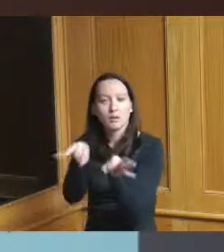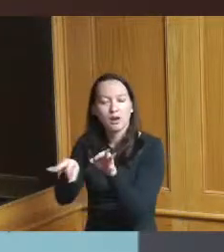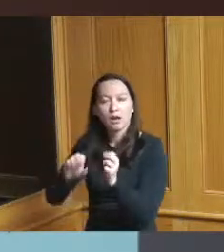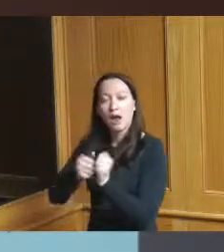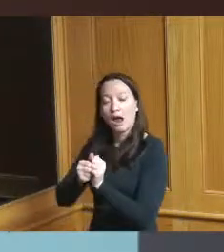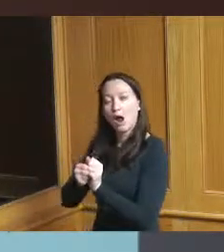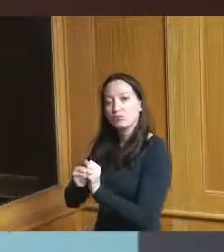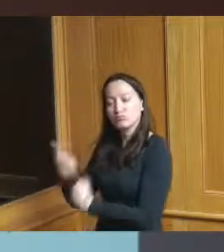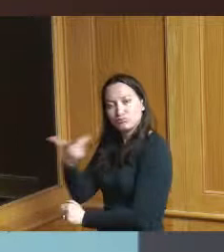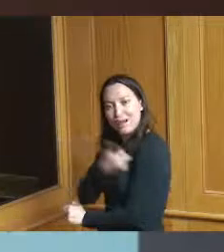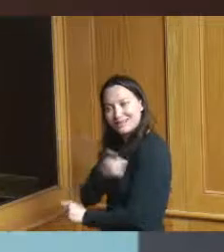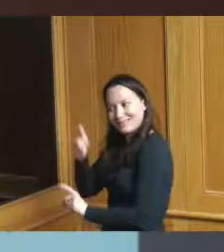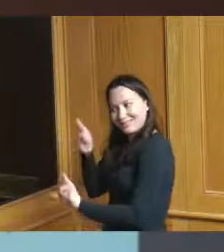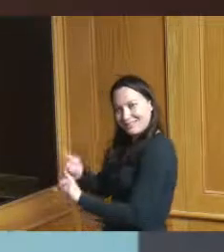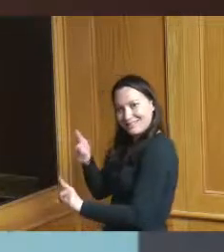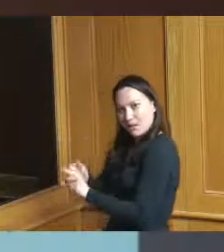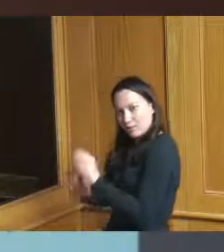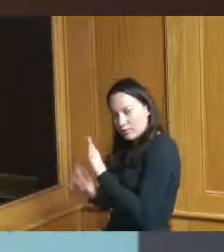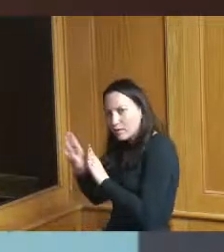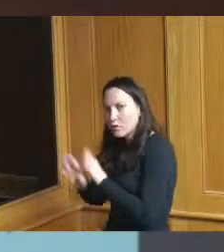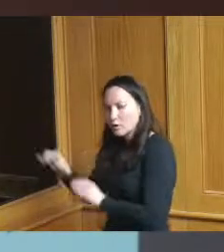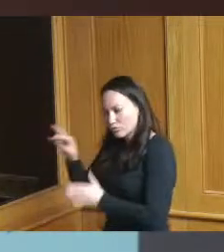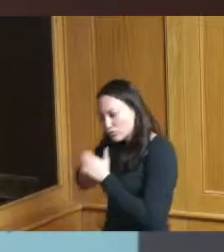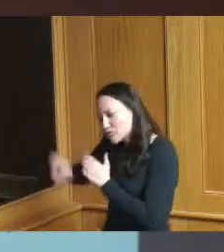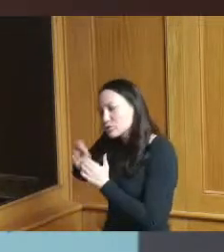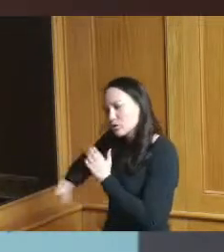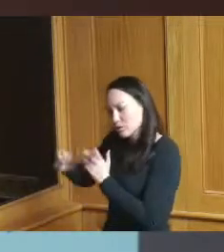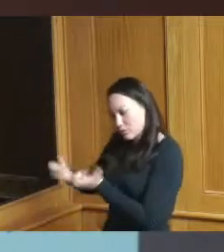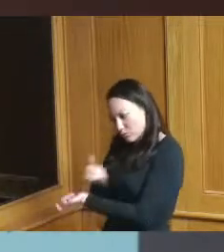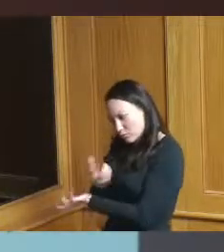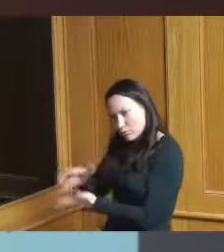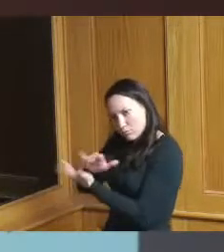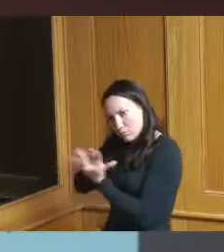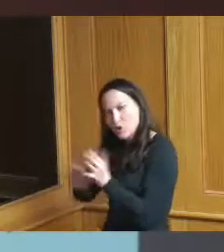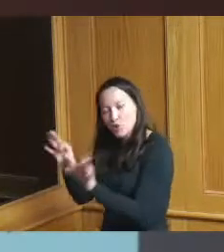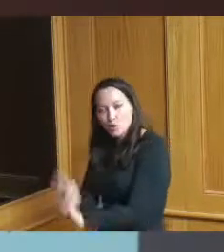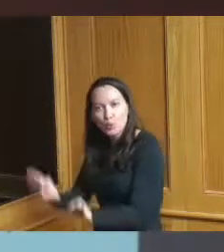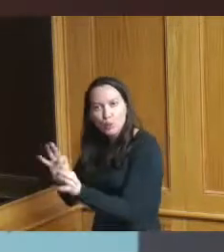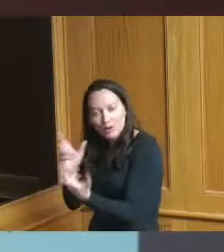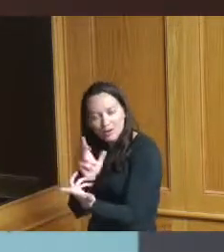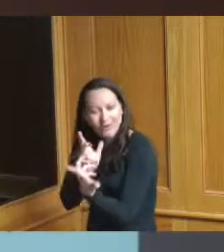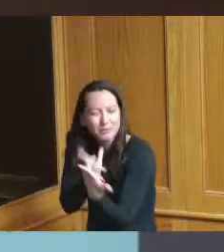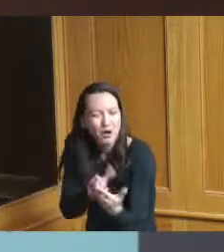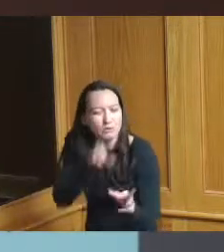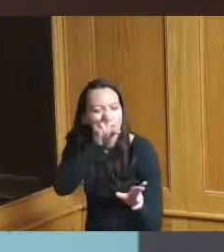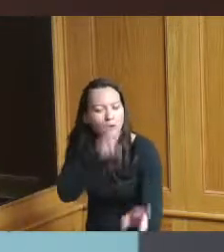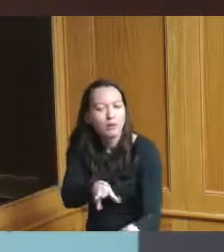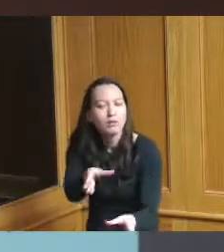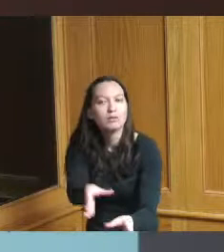and approved is important to all the respondents so you know making the information plain and clear